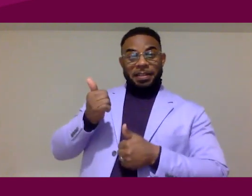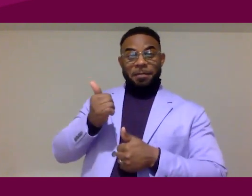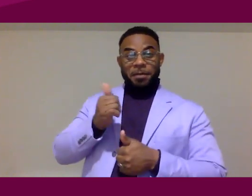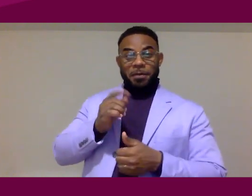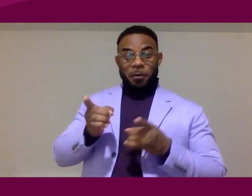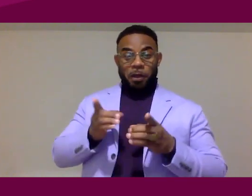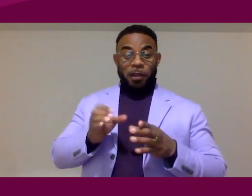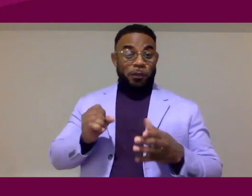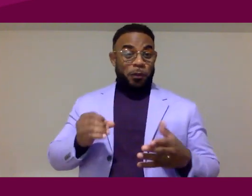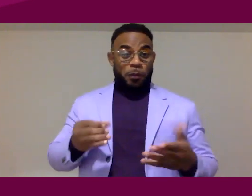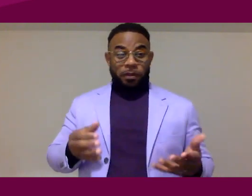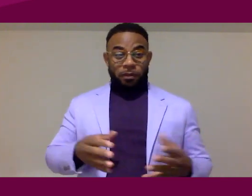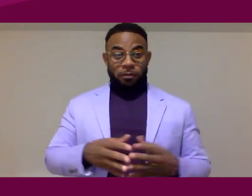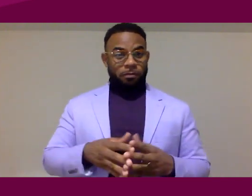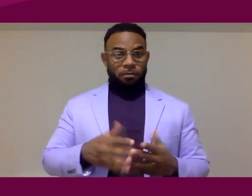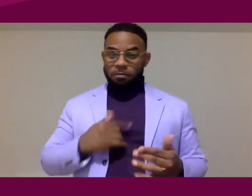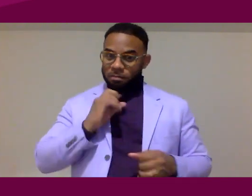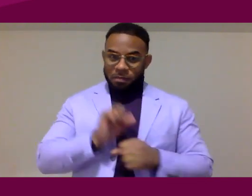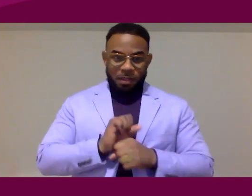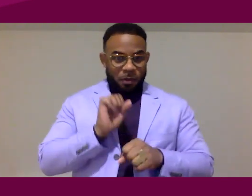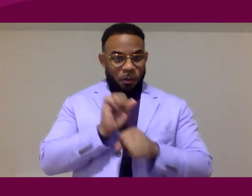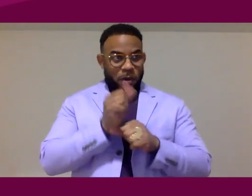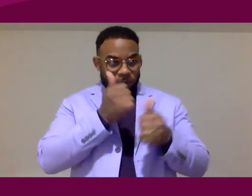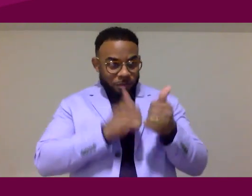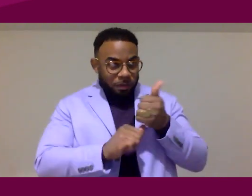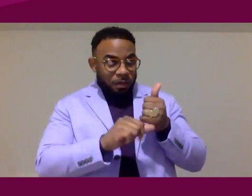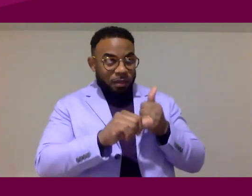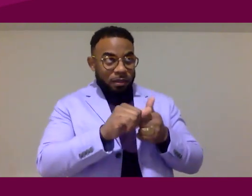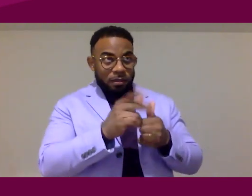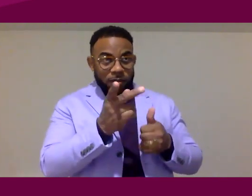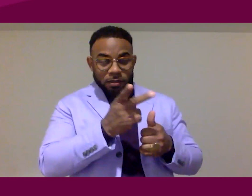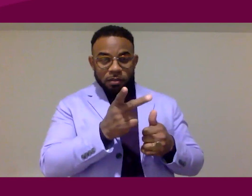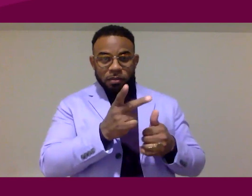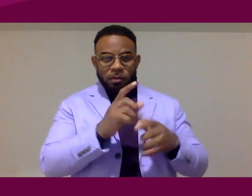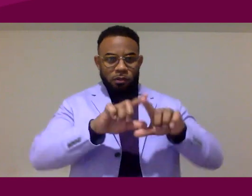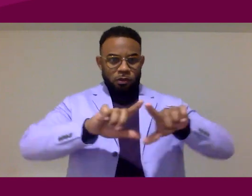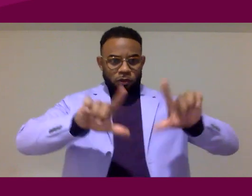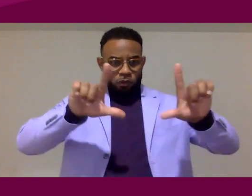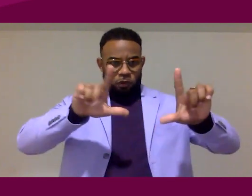And so I definitely worked quite a lot with screen reader access.